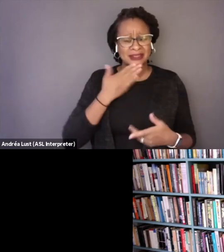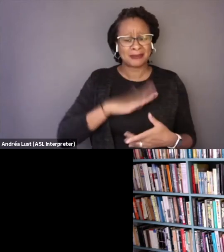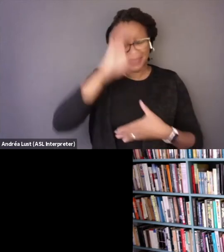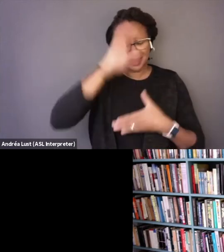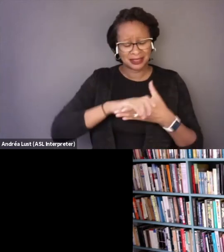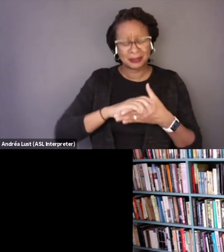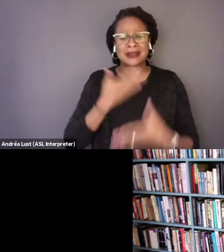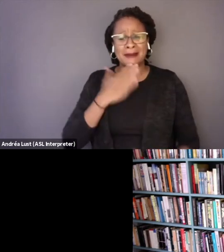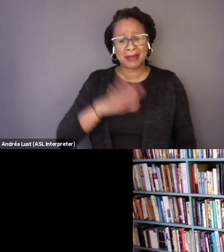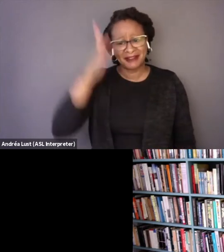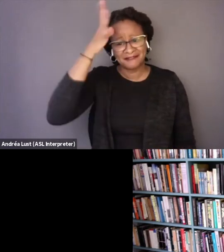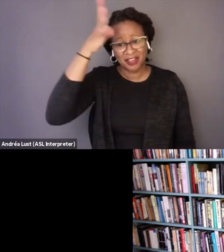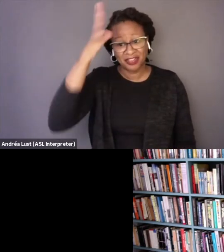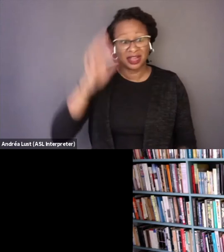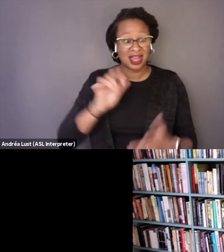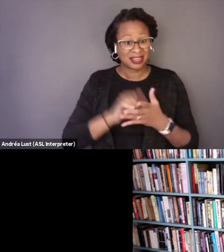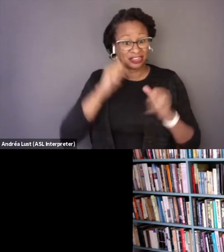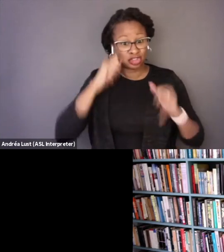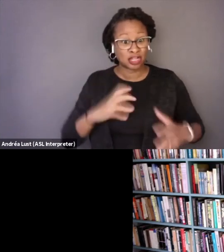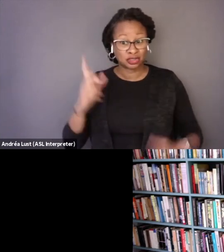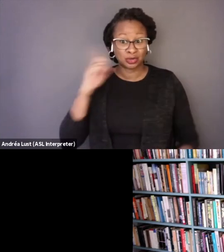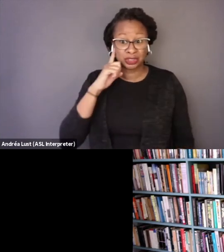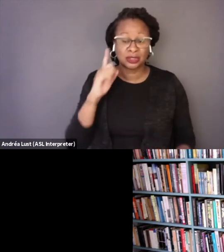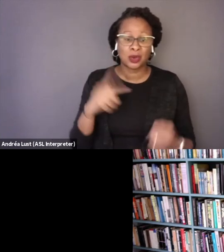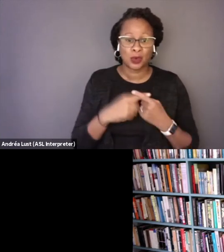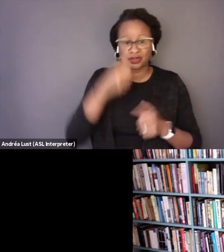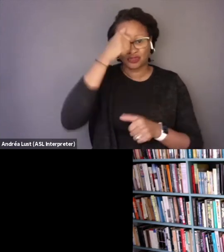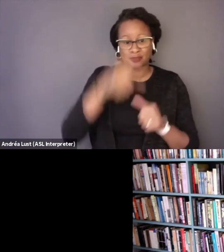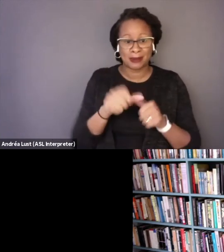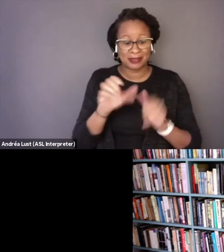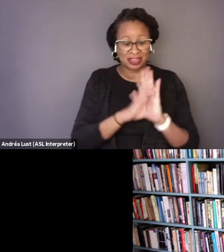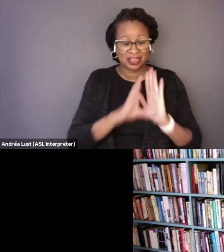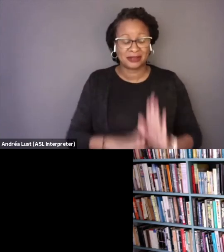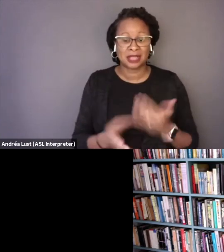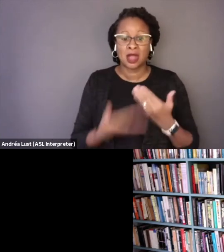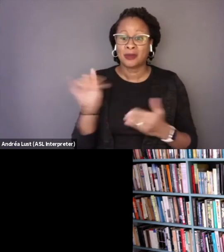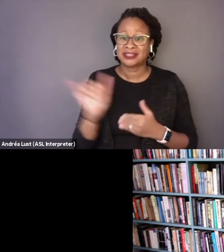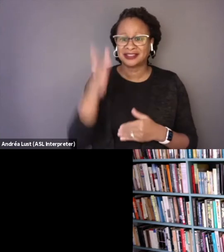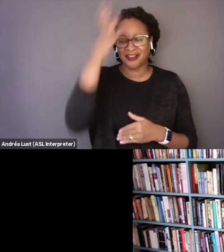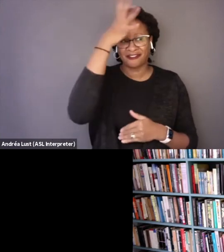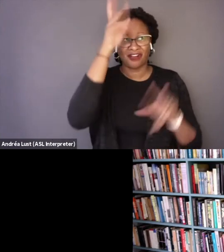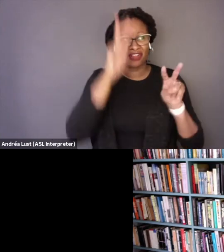which is really shocking to hear when you remember this character almost as a father figure from childhood.